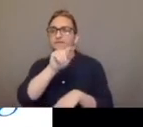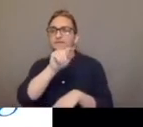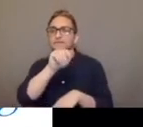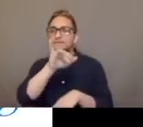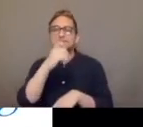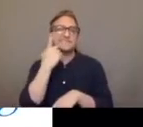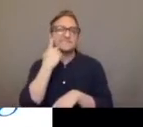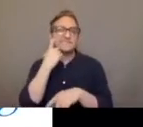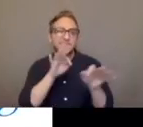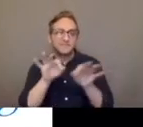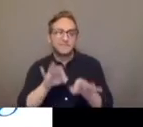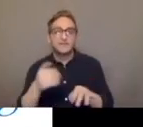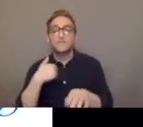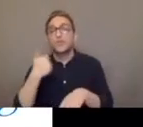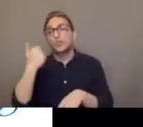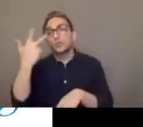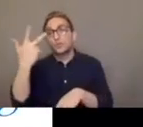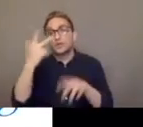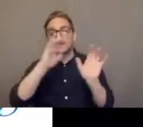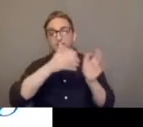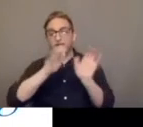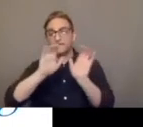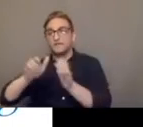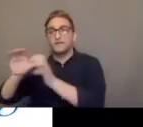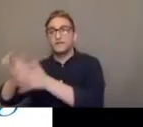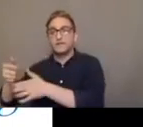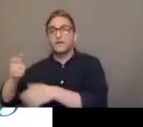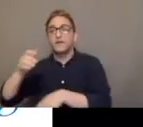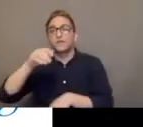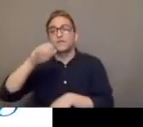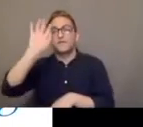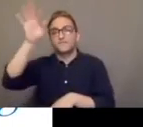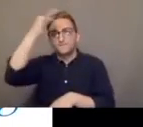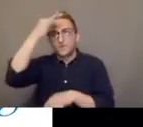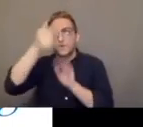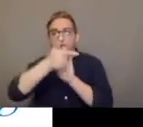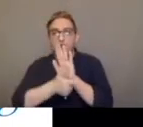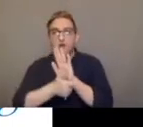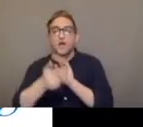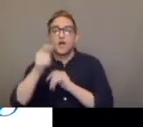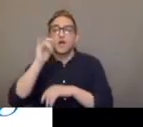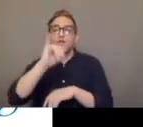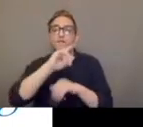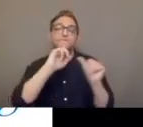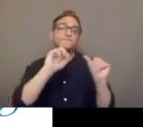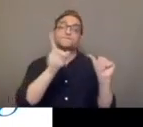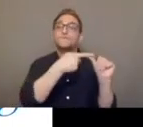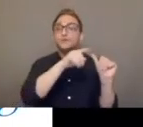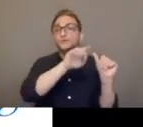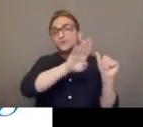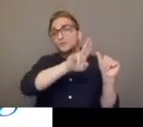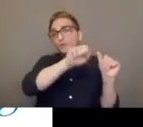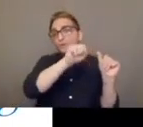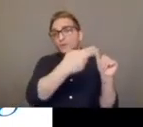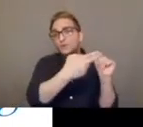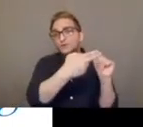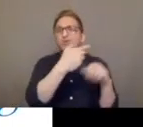three sections to this federal law that the first president Bush, George H. W. signed